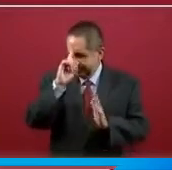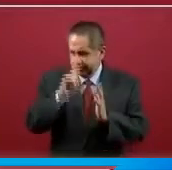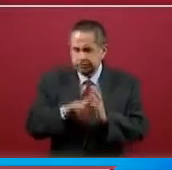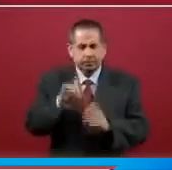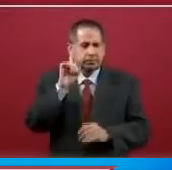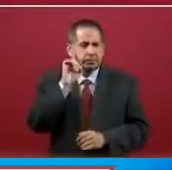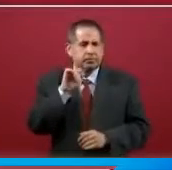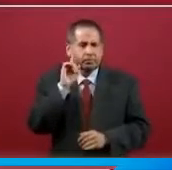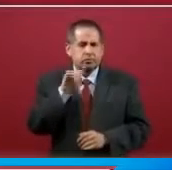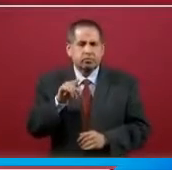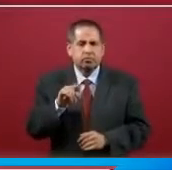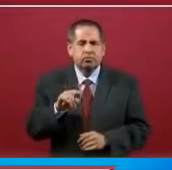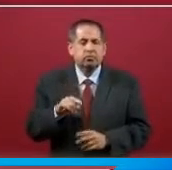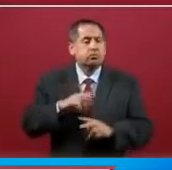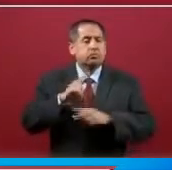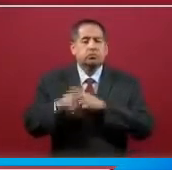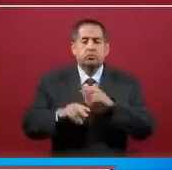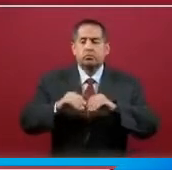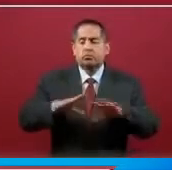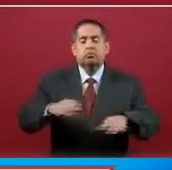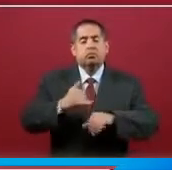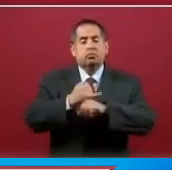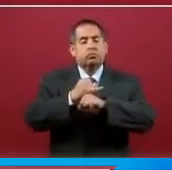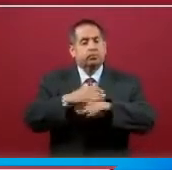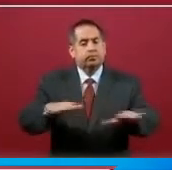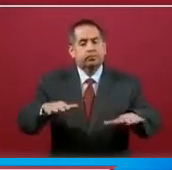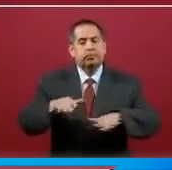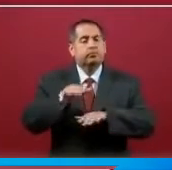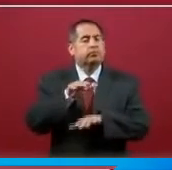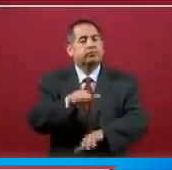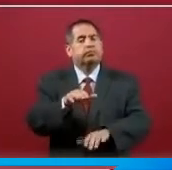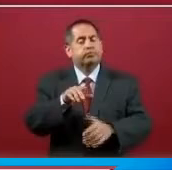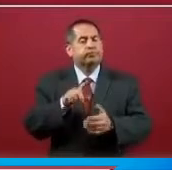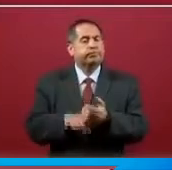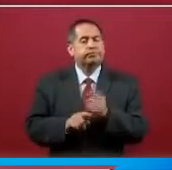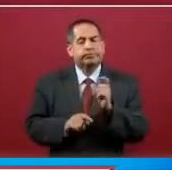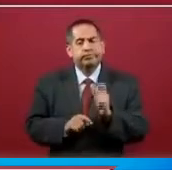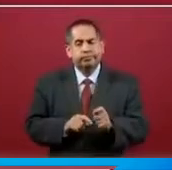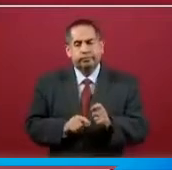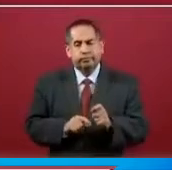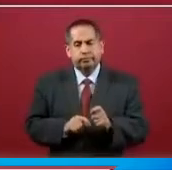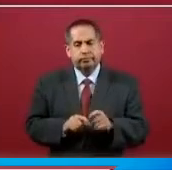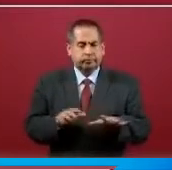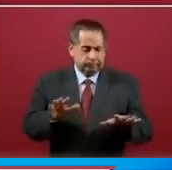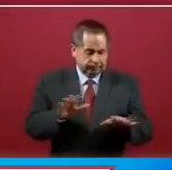this in response to the research of the Jesuit University of Guadalajara which describes how twitter accounts